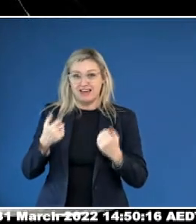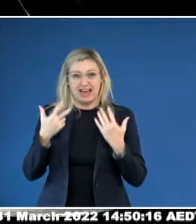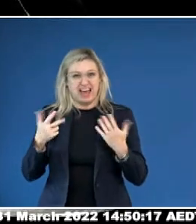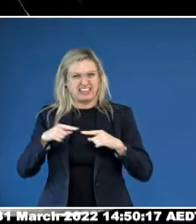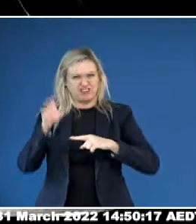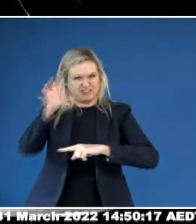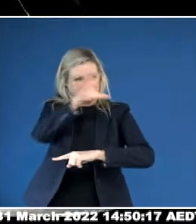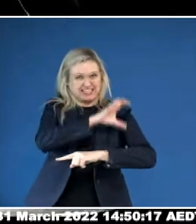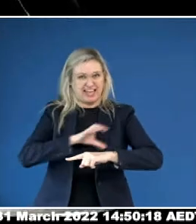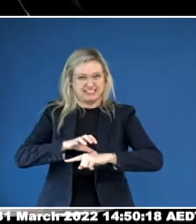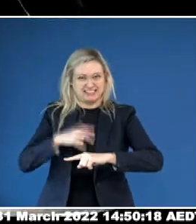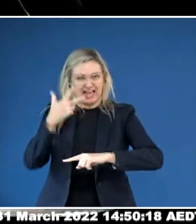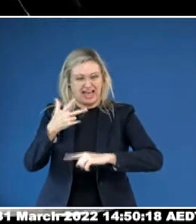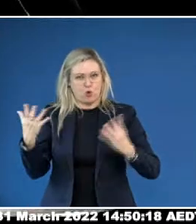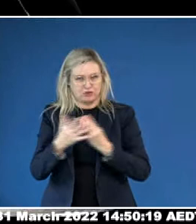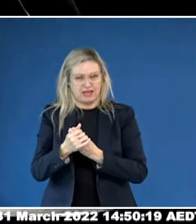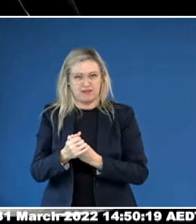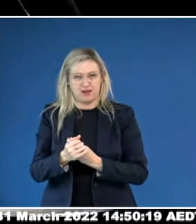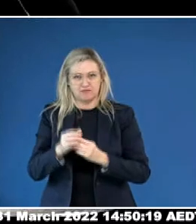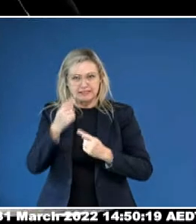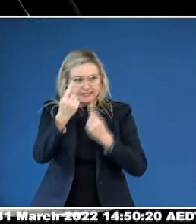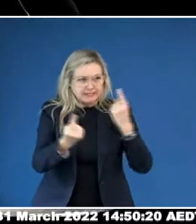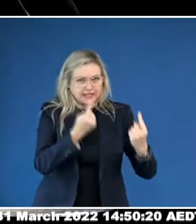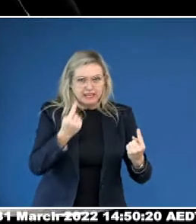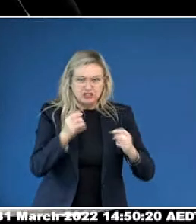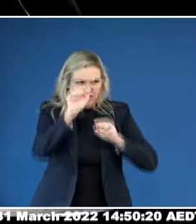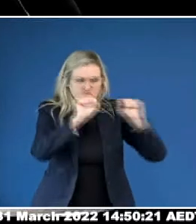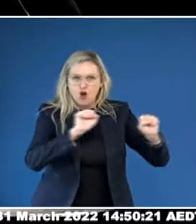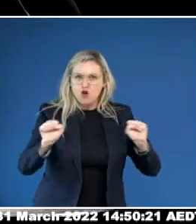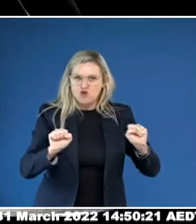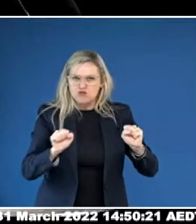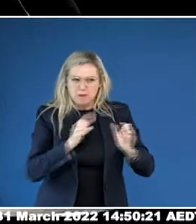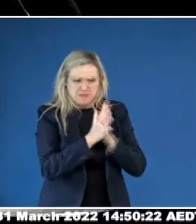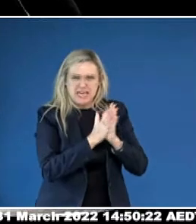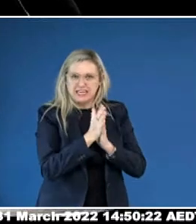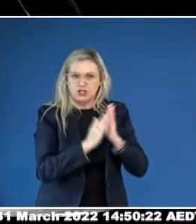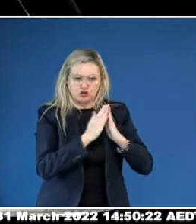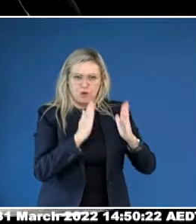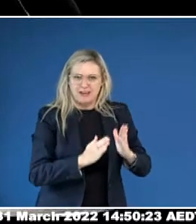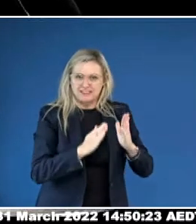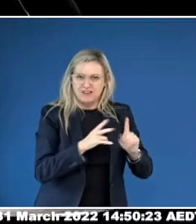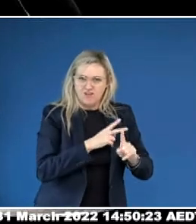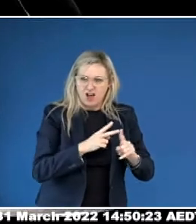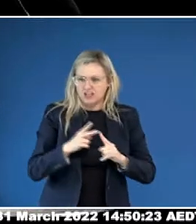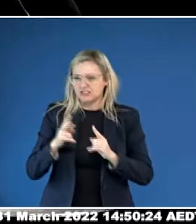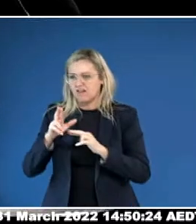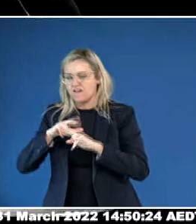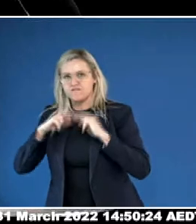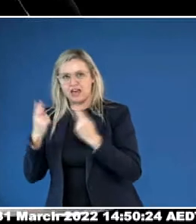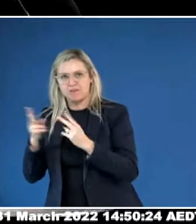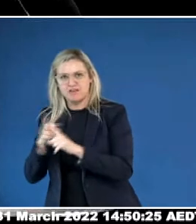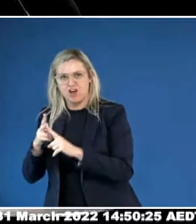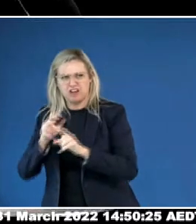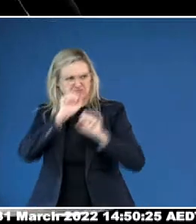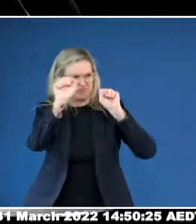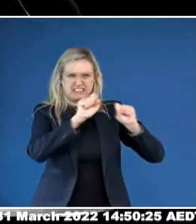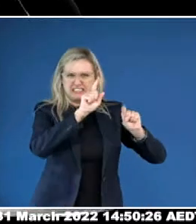who define domestic, family violence in different ways, and again, I'm not - up to